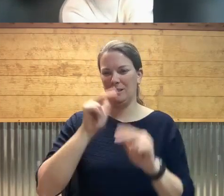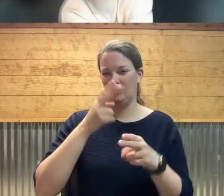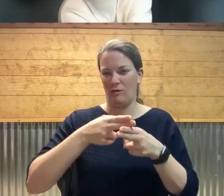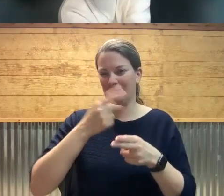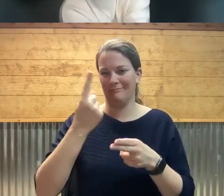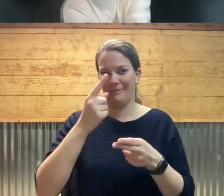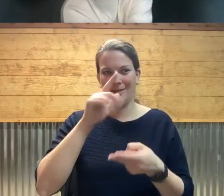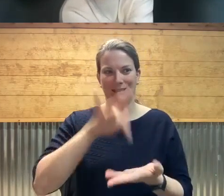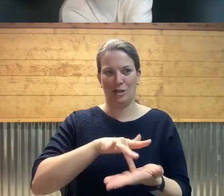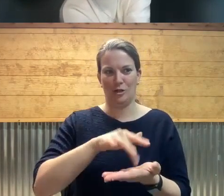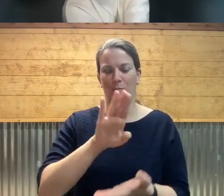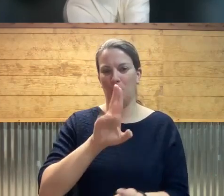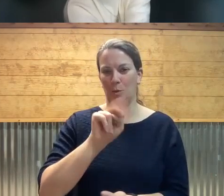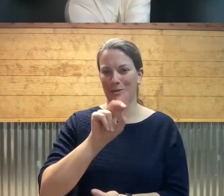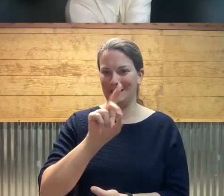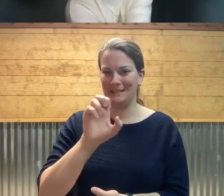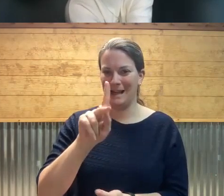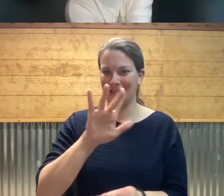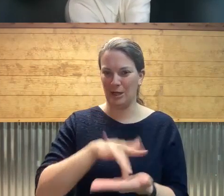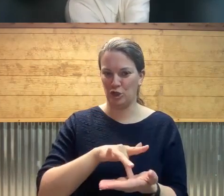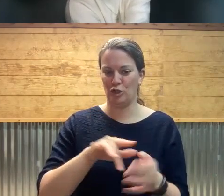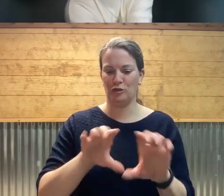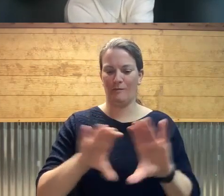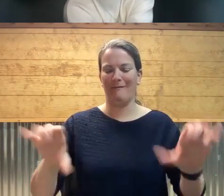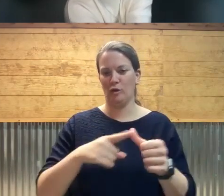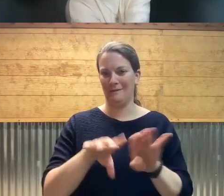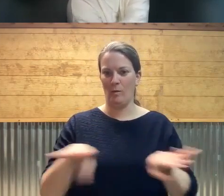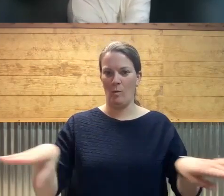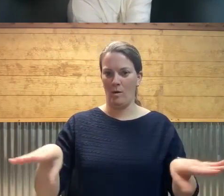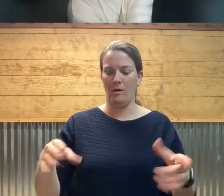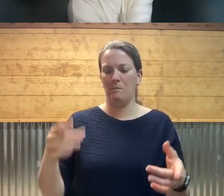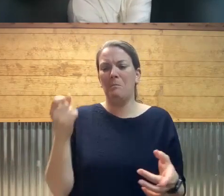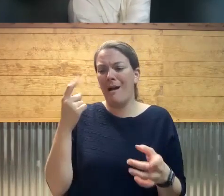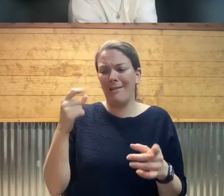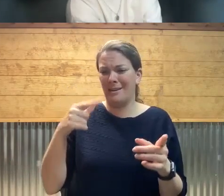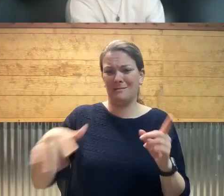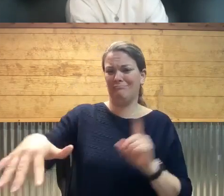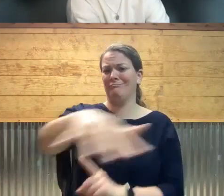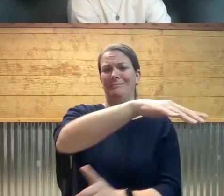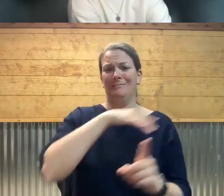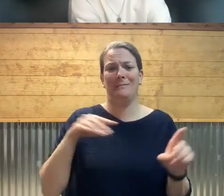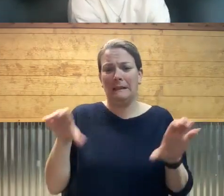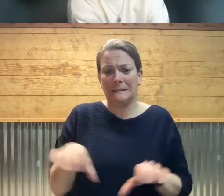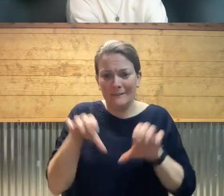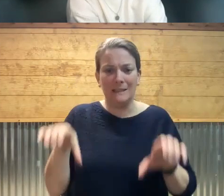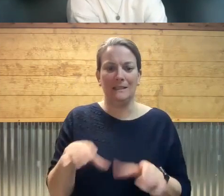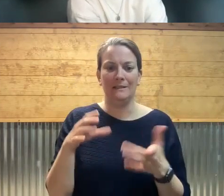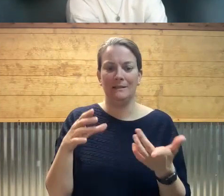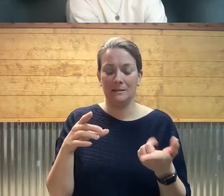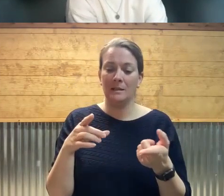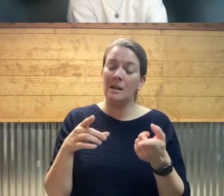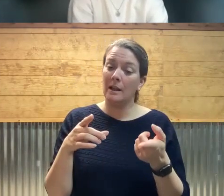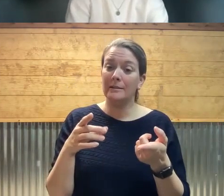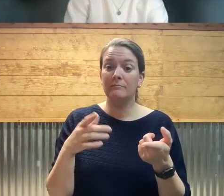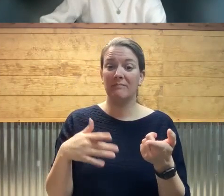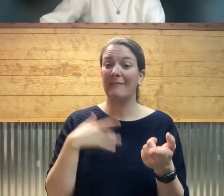We located all around the one building entrance so students have plenty of things to do there, and you know it's about as campus as you're gonna feel in Croatia.